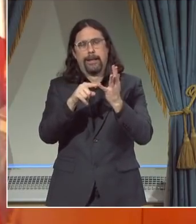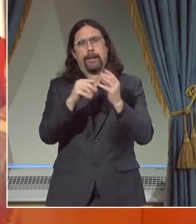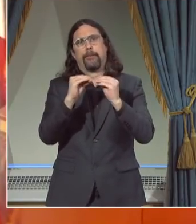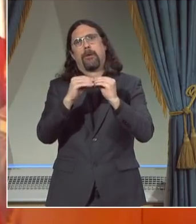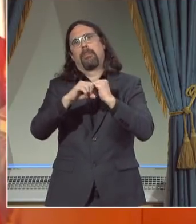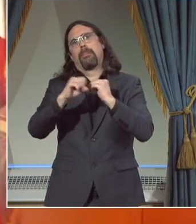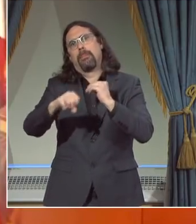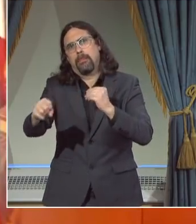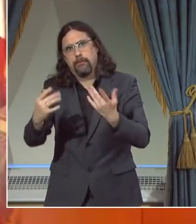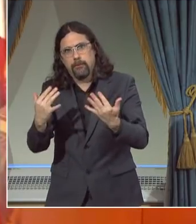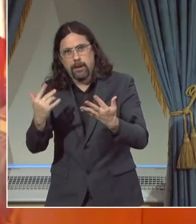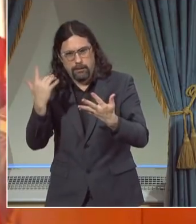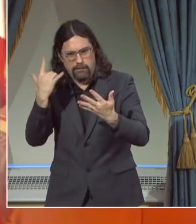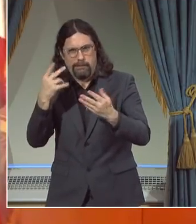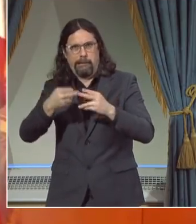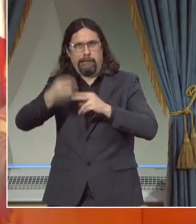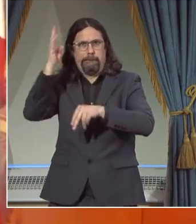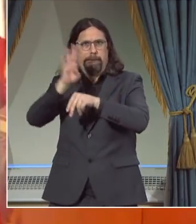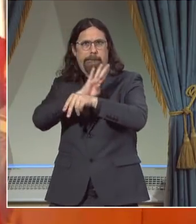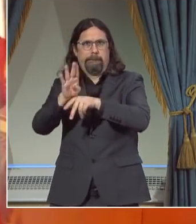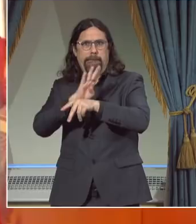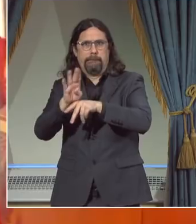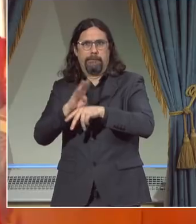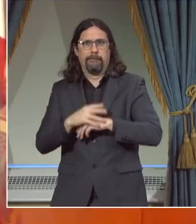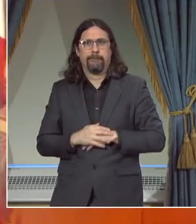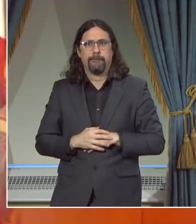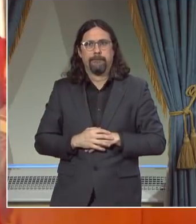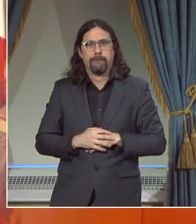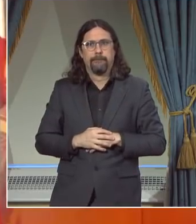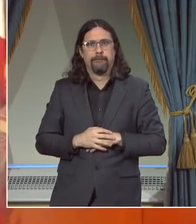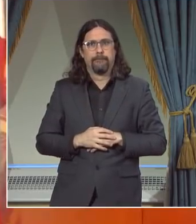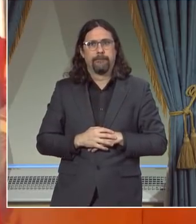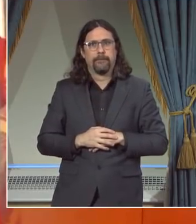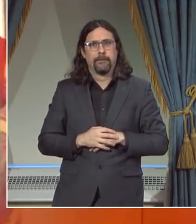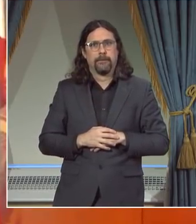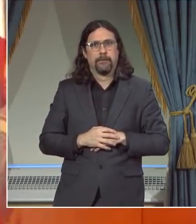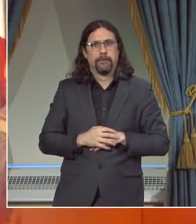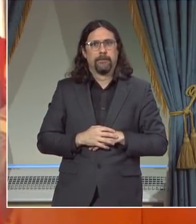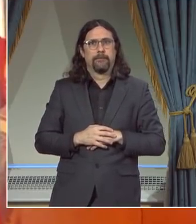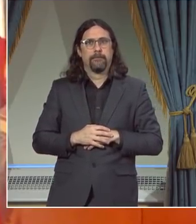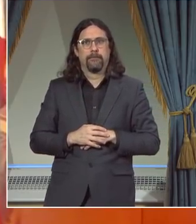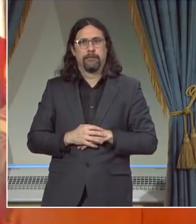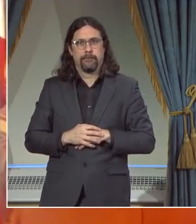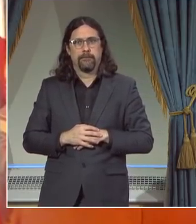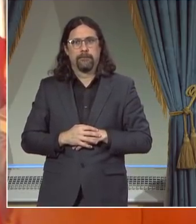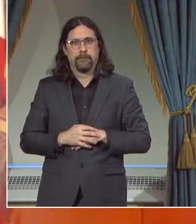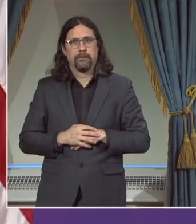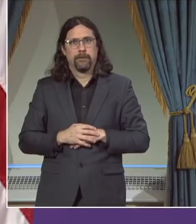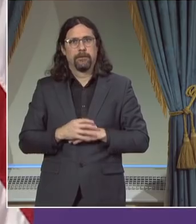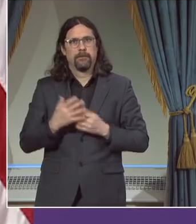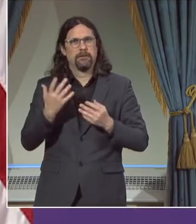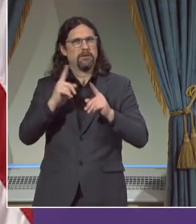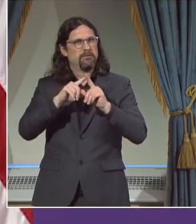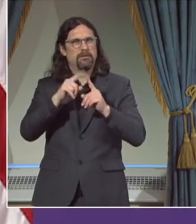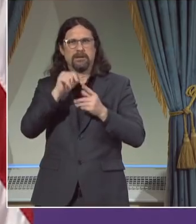ALONG WITH EMS AND PAREAMDICS. THE BULK OF THESE MEDICAL CALLS IS FALLING ON THE